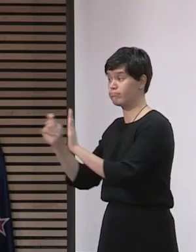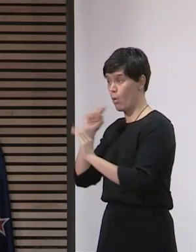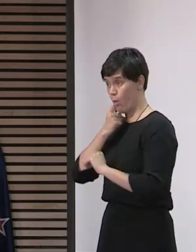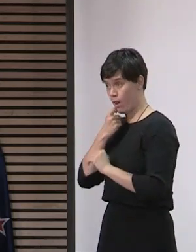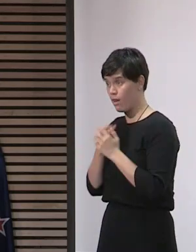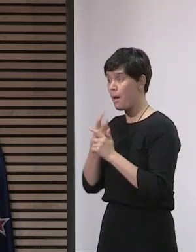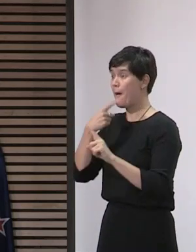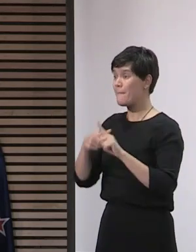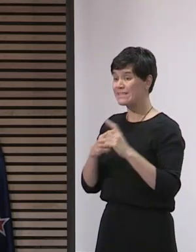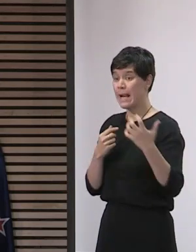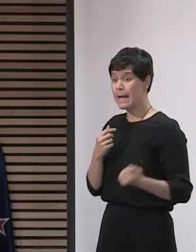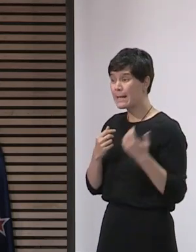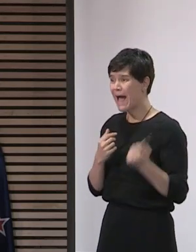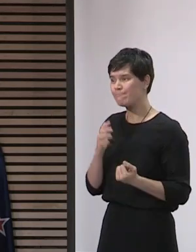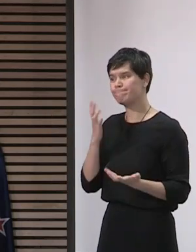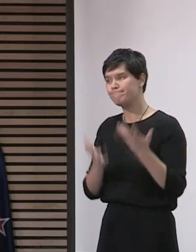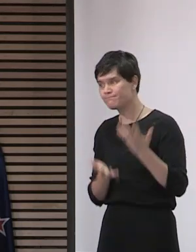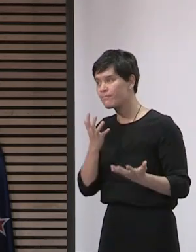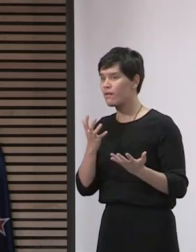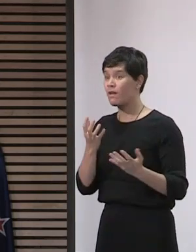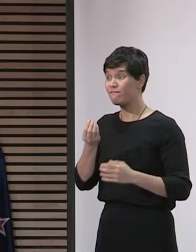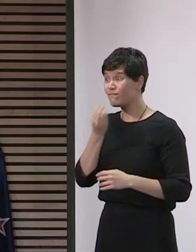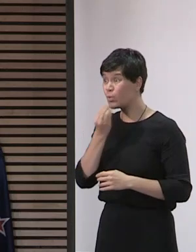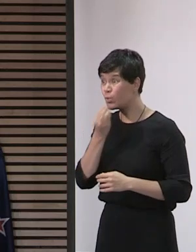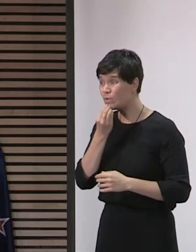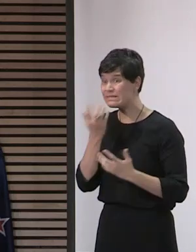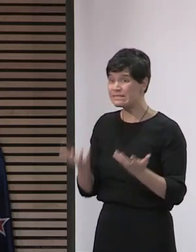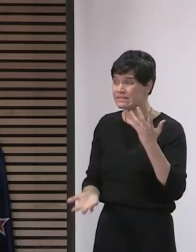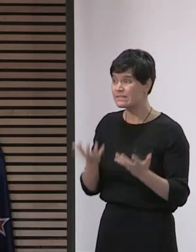we're funding 8,000 new public houses. We had challenges with